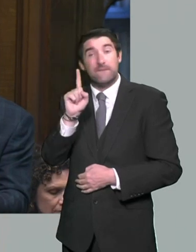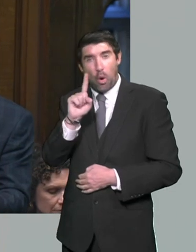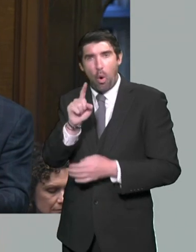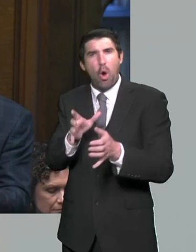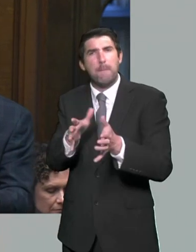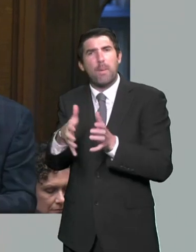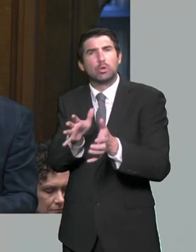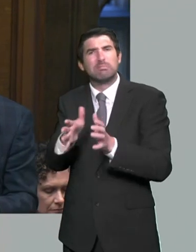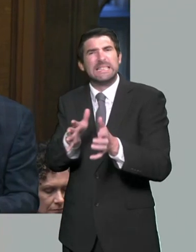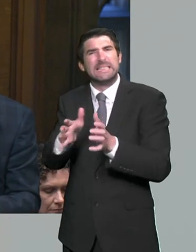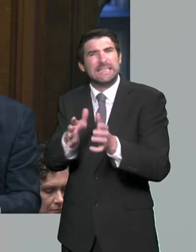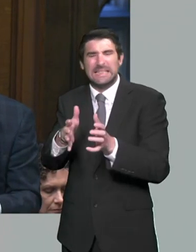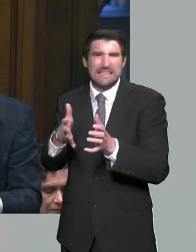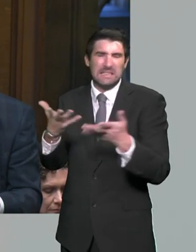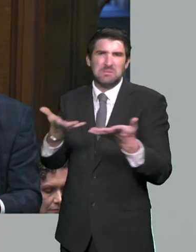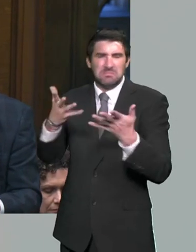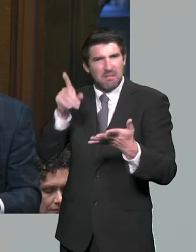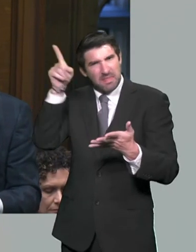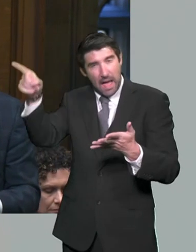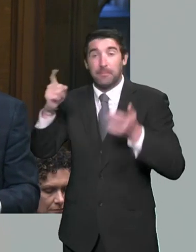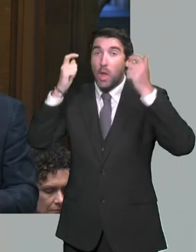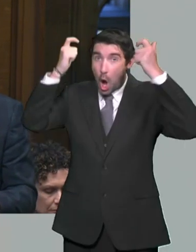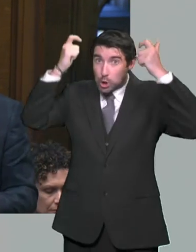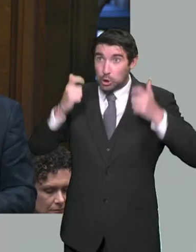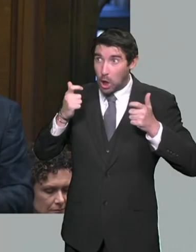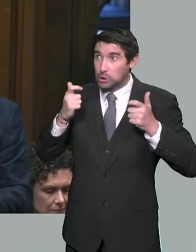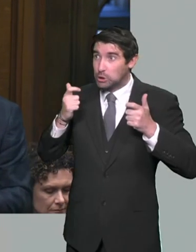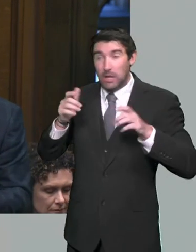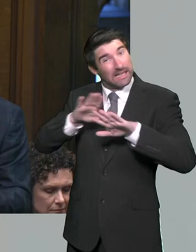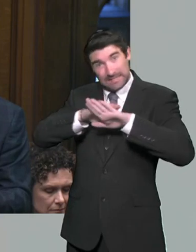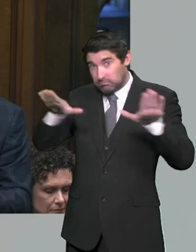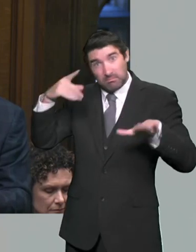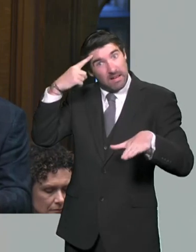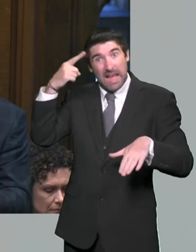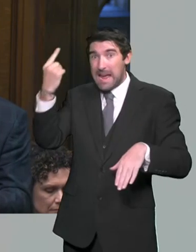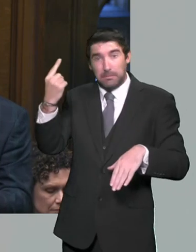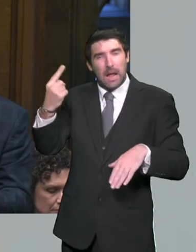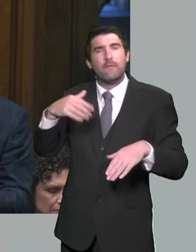The judge passing the sentence did not believe that Mr Fitton had any criminal intent.